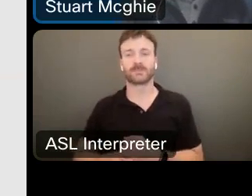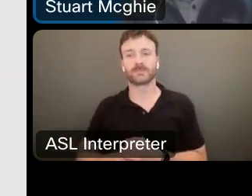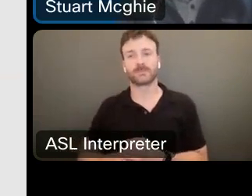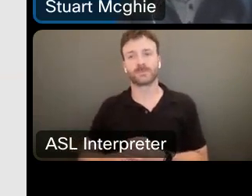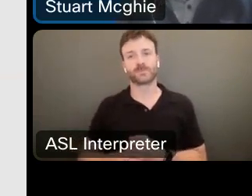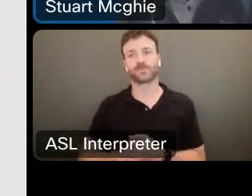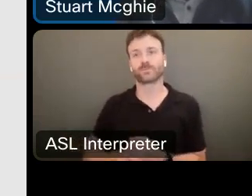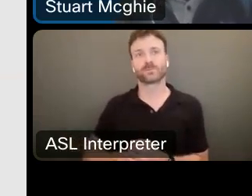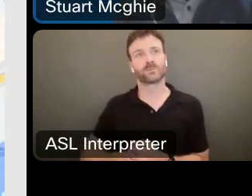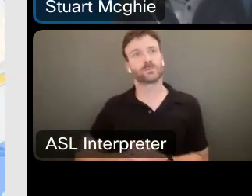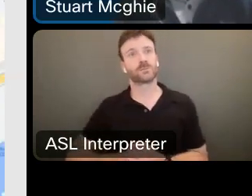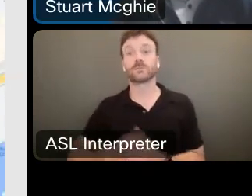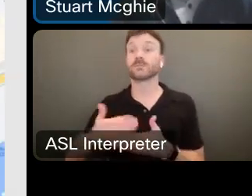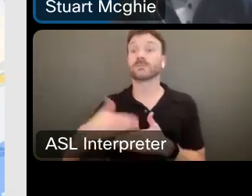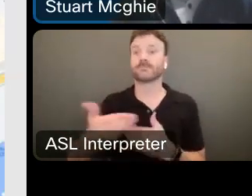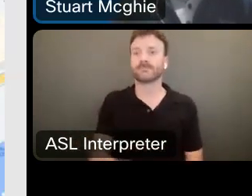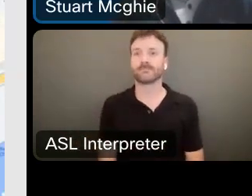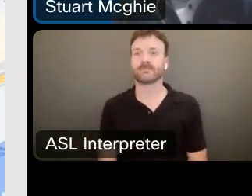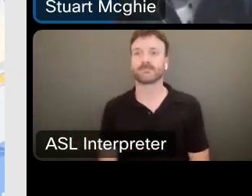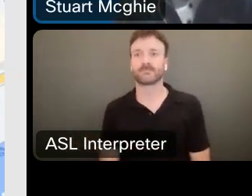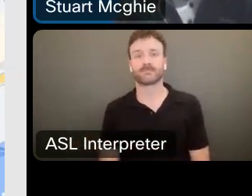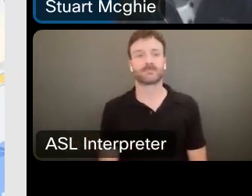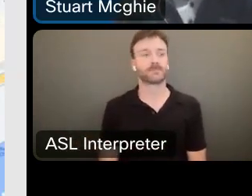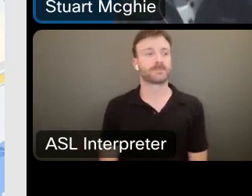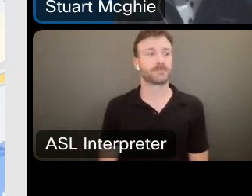Next slide, please.